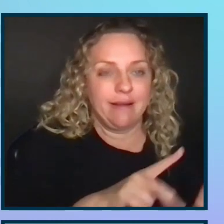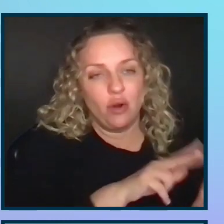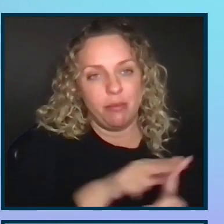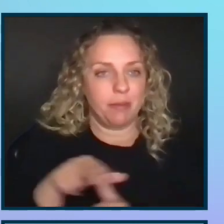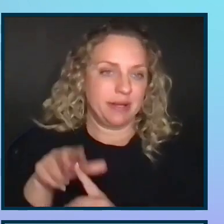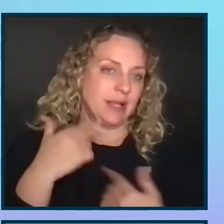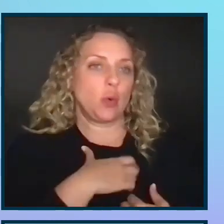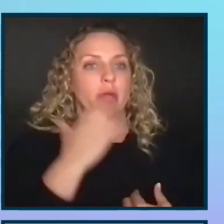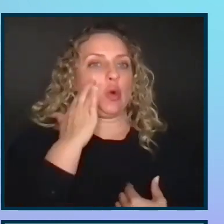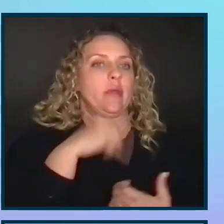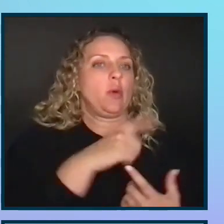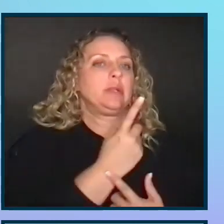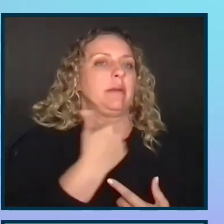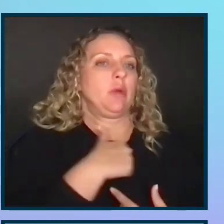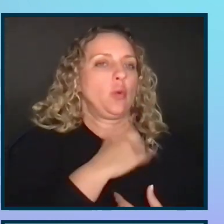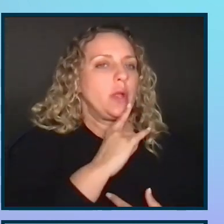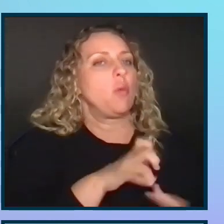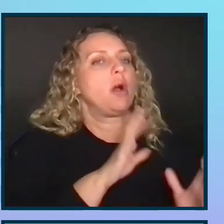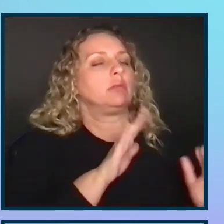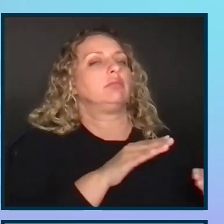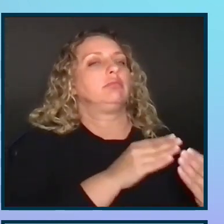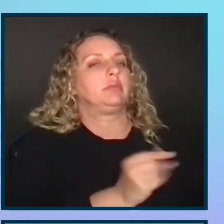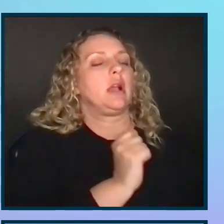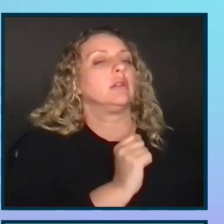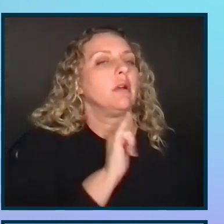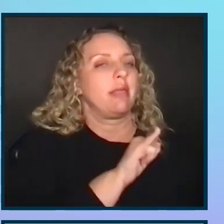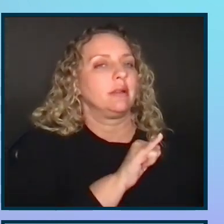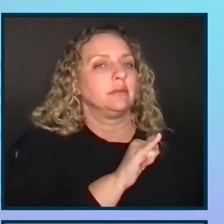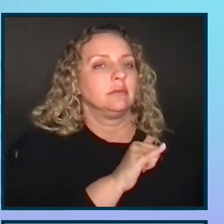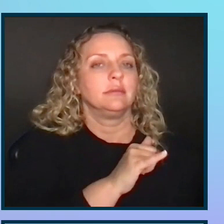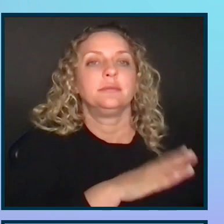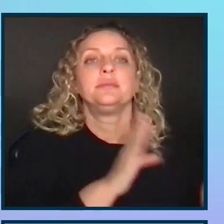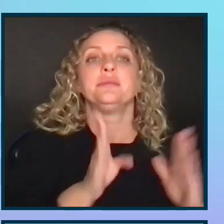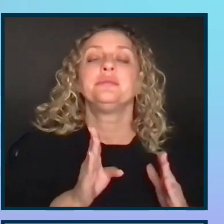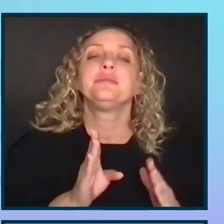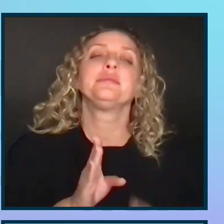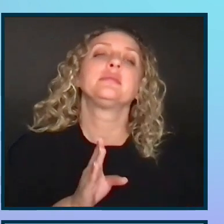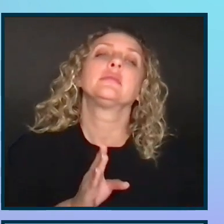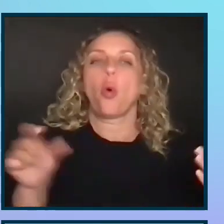We knew that that some that we really wanted to tackle in this exercise. And then second is all bold, everything,